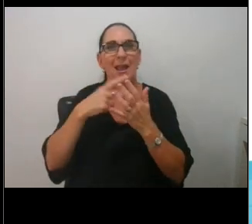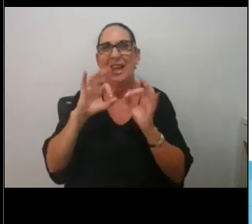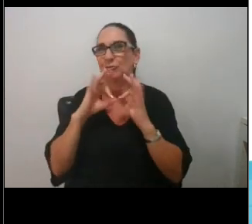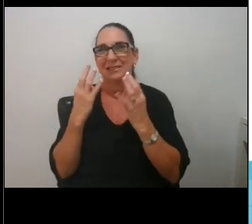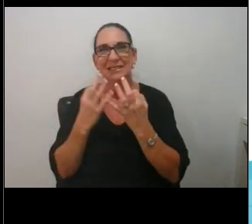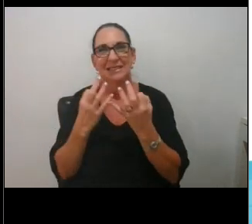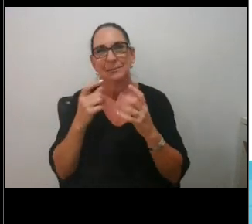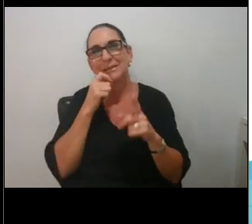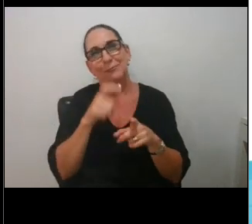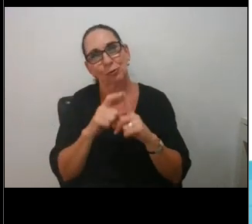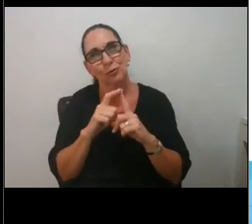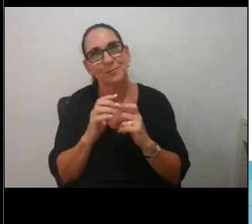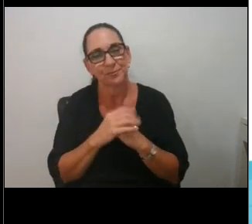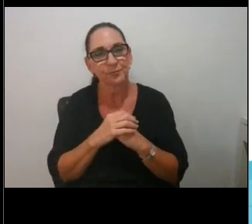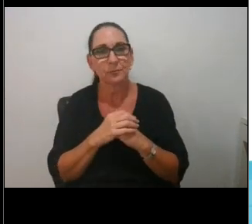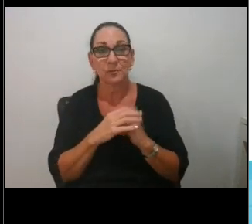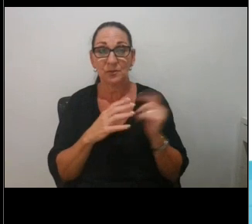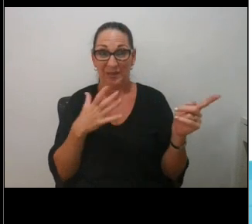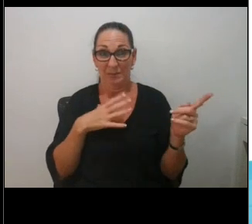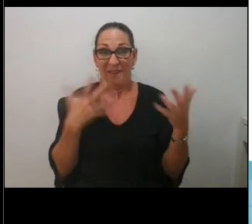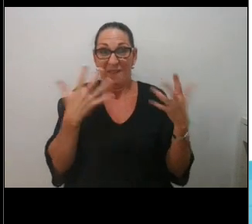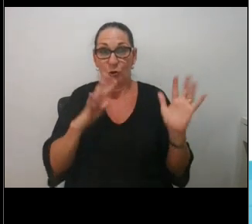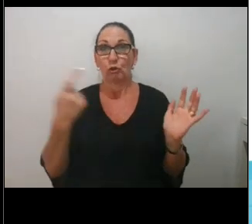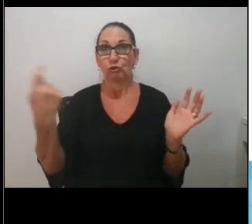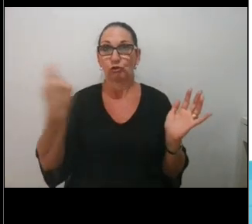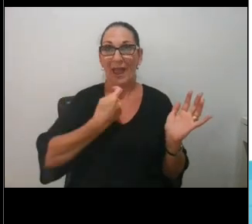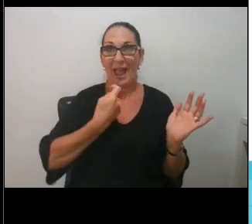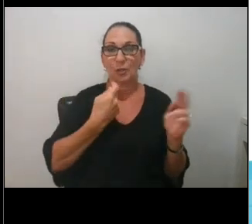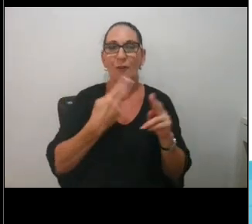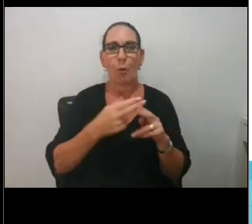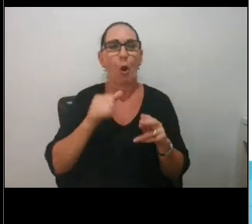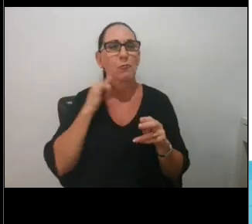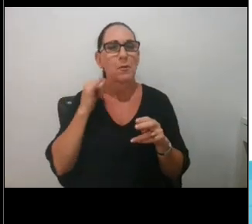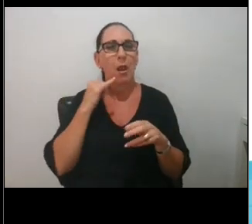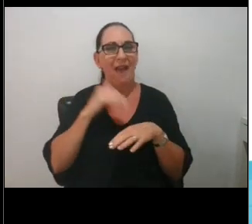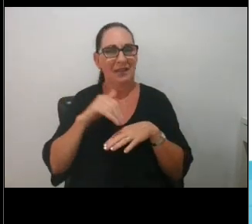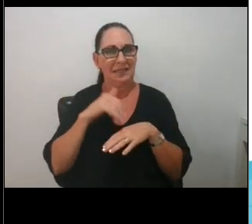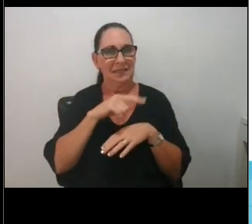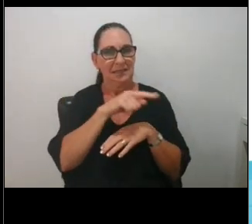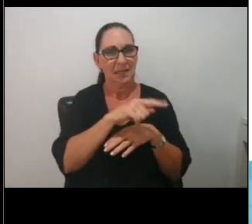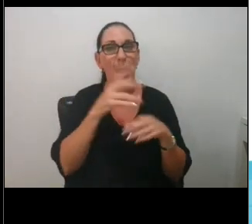charged with criminal offense and appearing in any of the Court Link locations so we do have